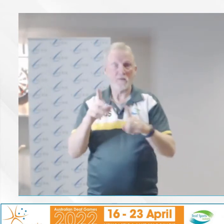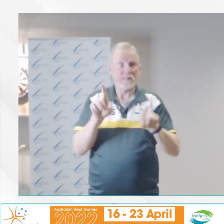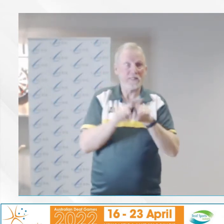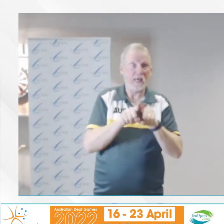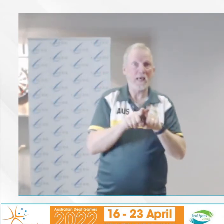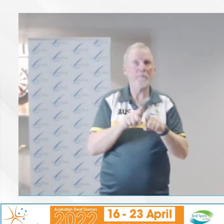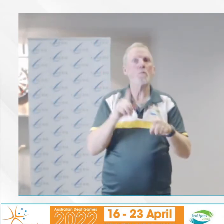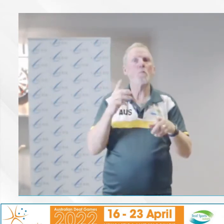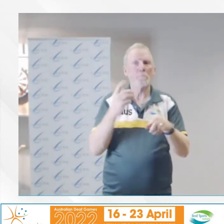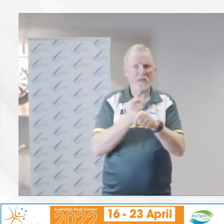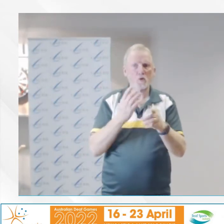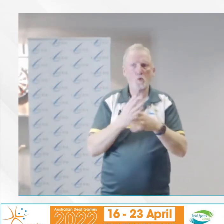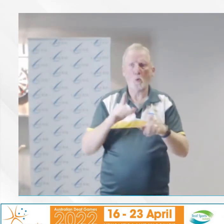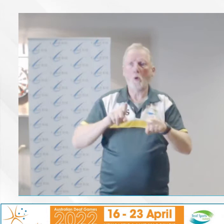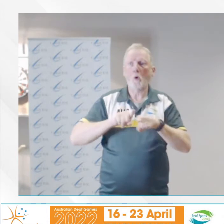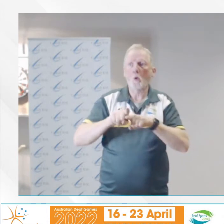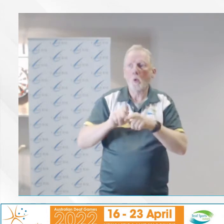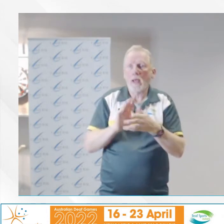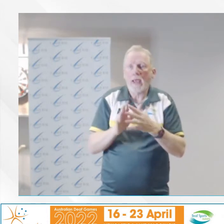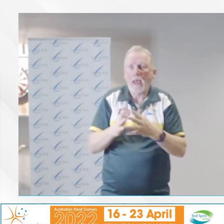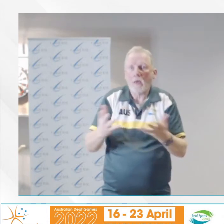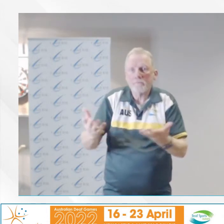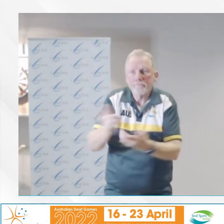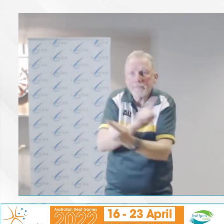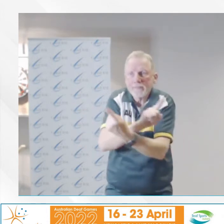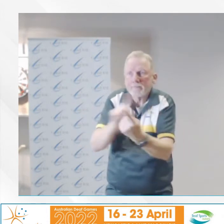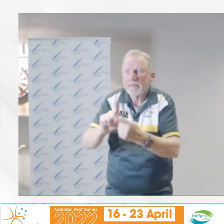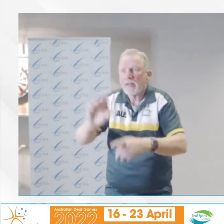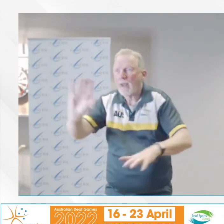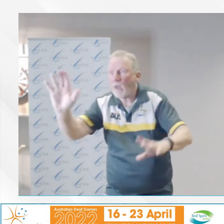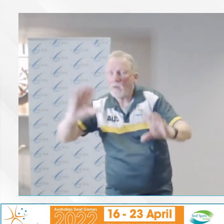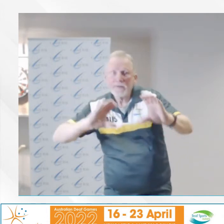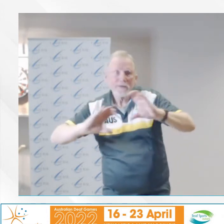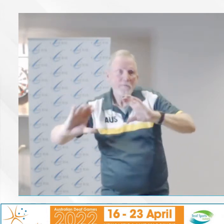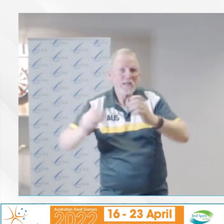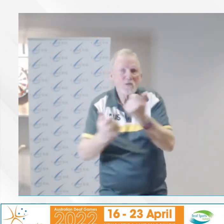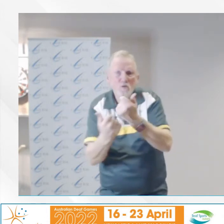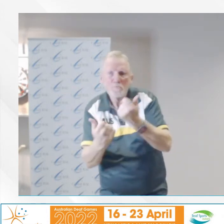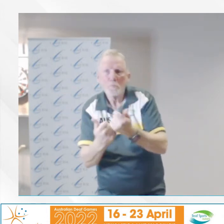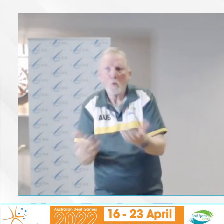there that could introduce them to each other so we would really like to encourage someone